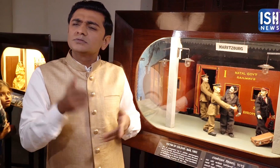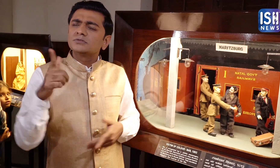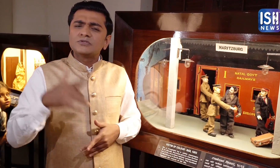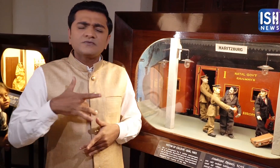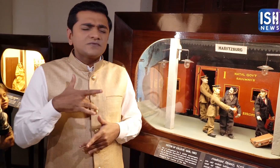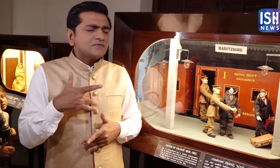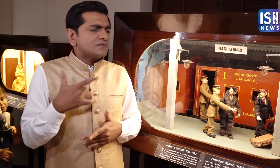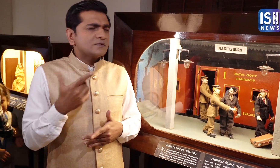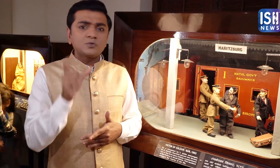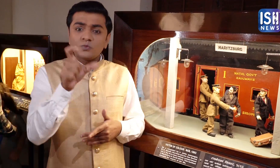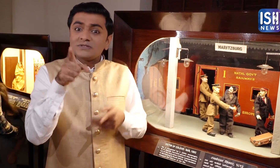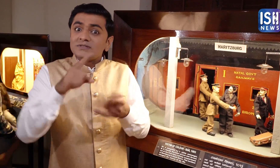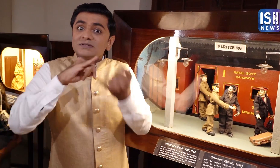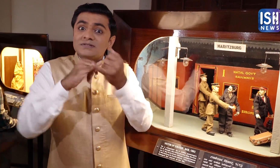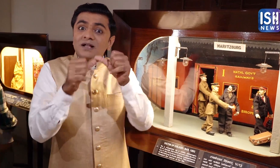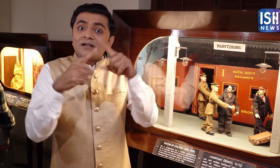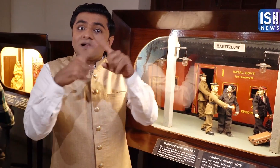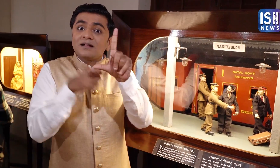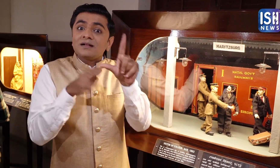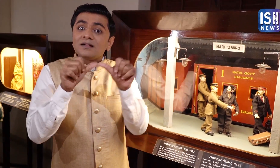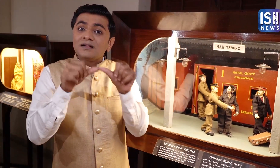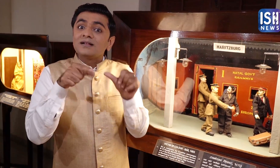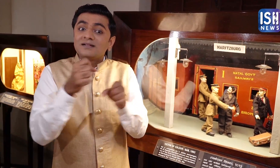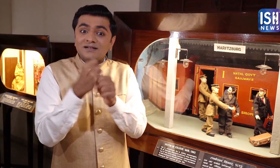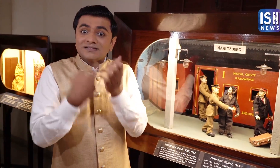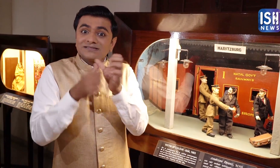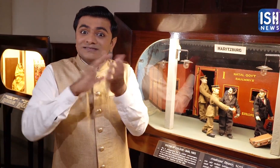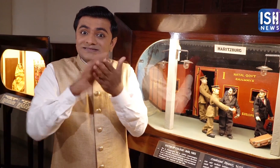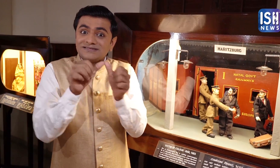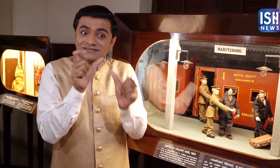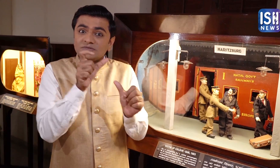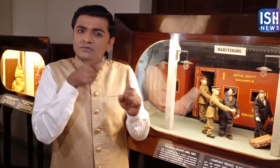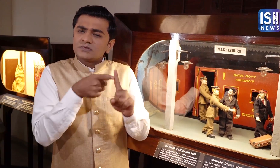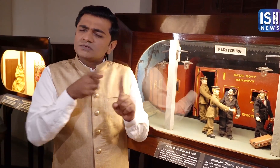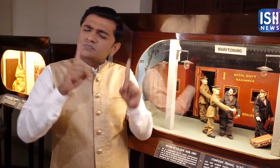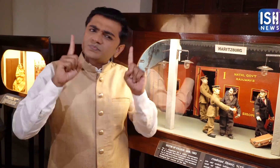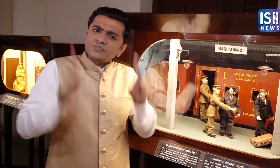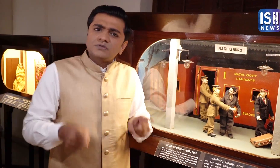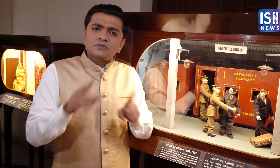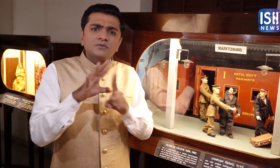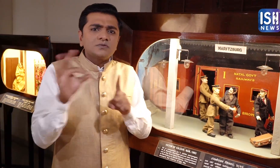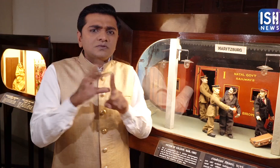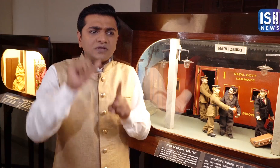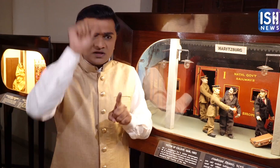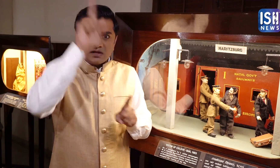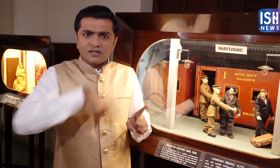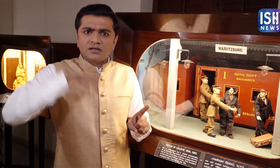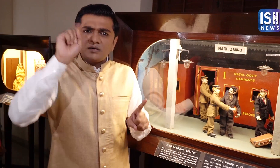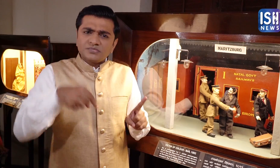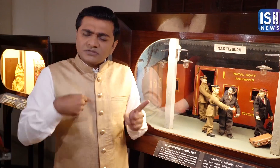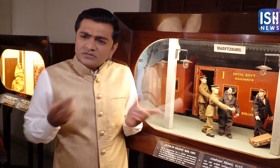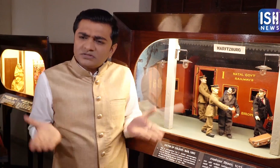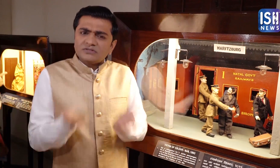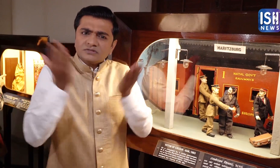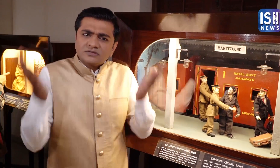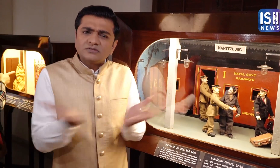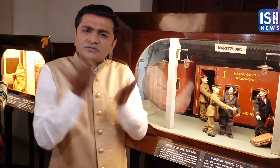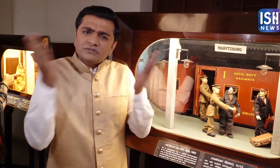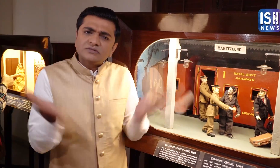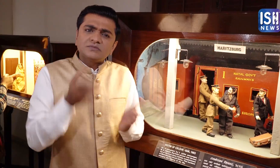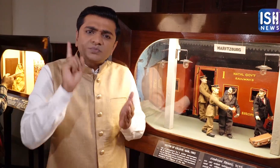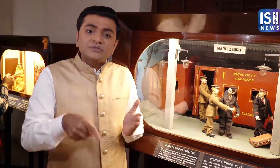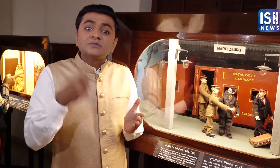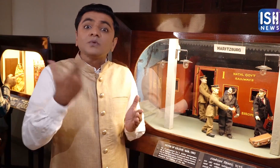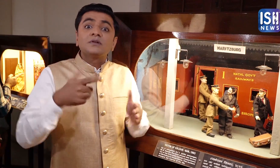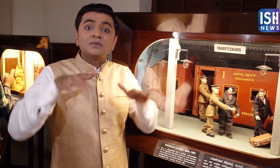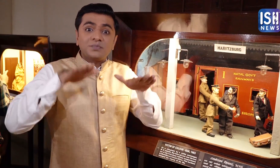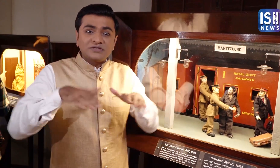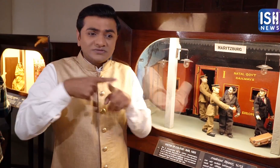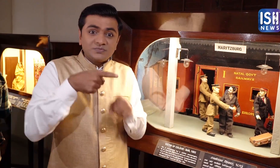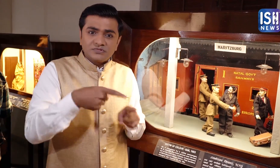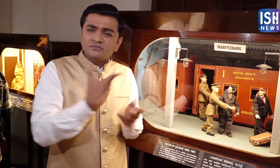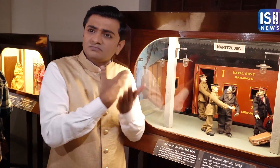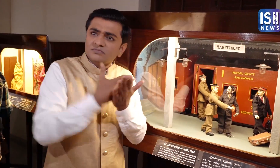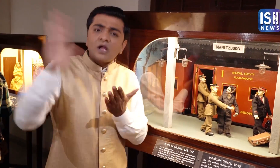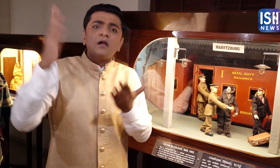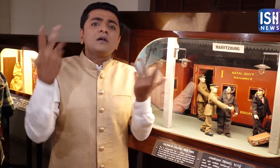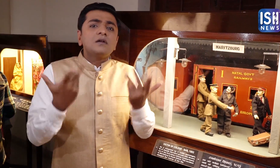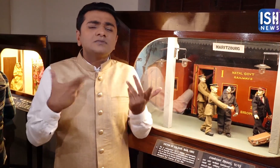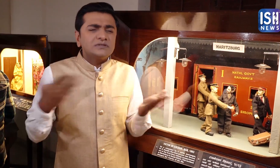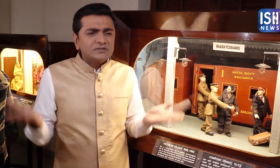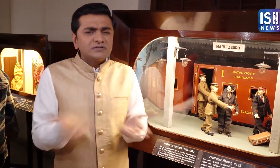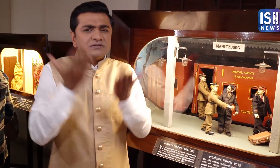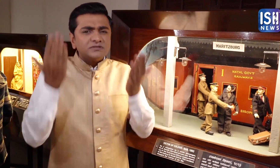He then encouraged people all over India to take part in the Satyagraha movement to remove the British from India.